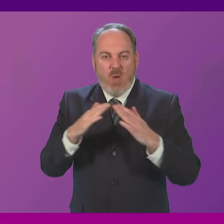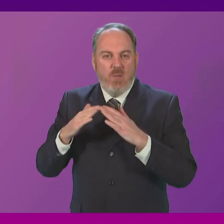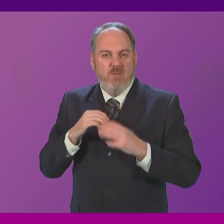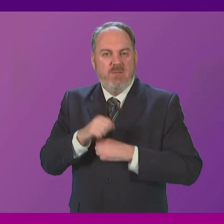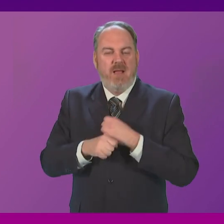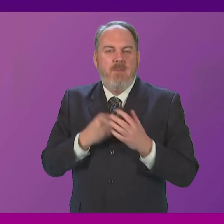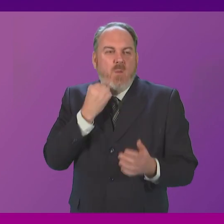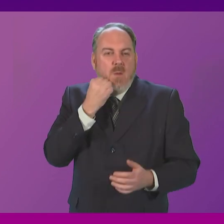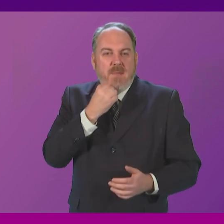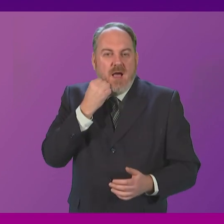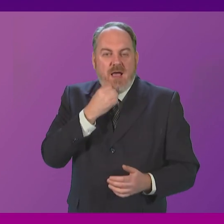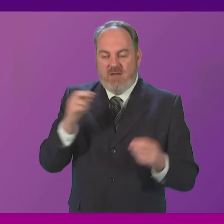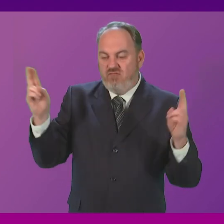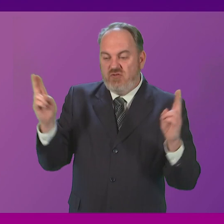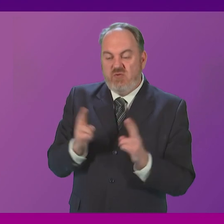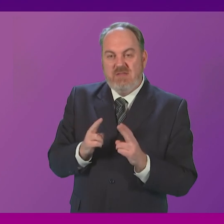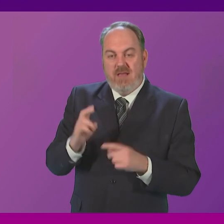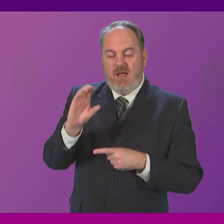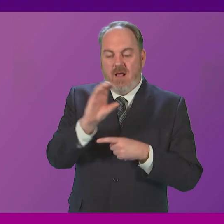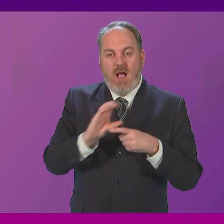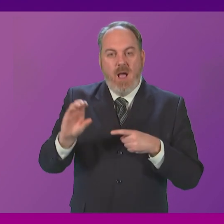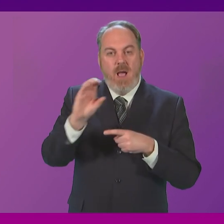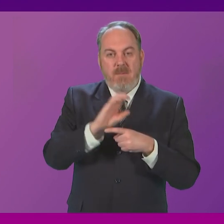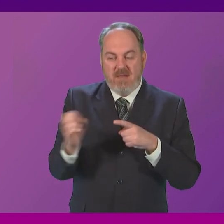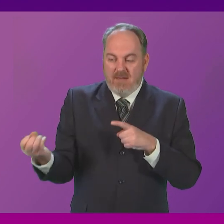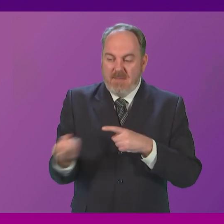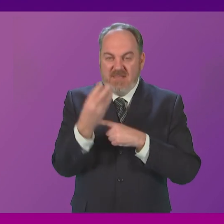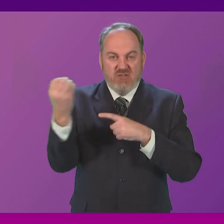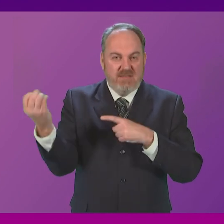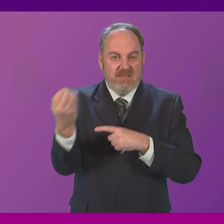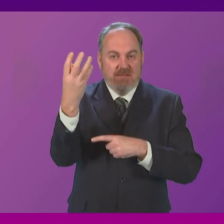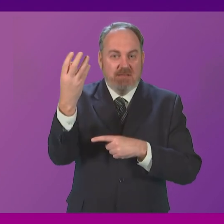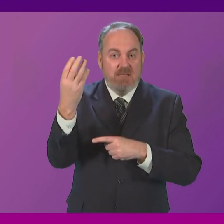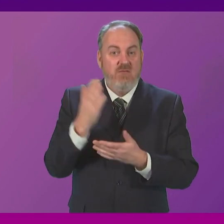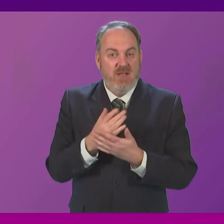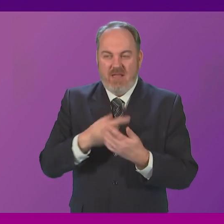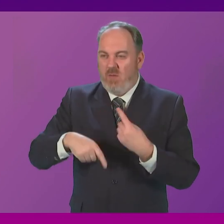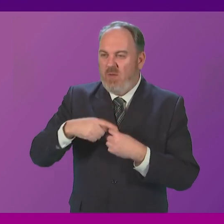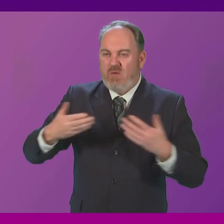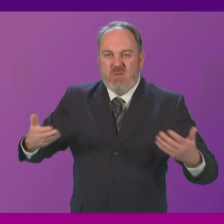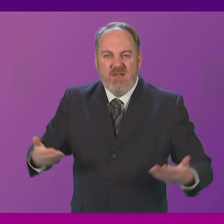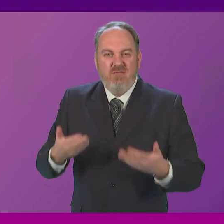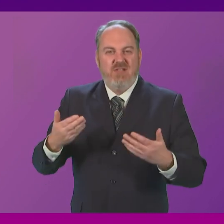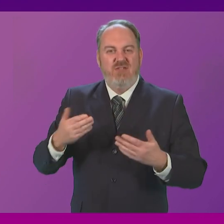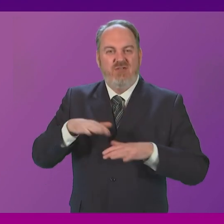our carbon emissions. We would strive to make our classrooms into inviting places to work and to learn by always